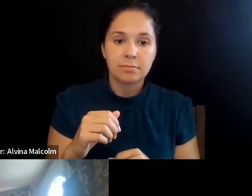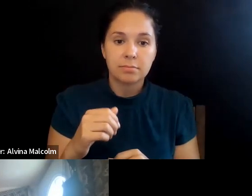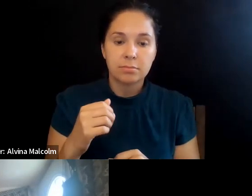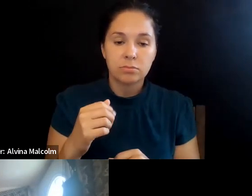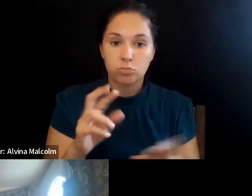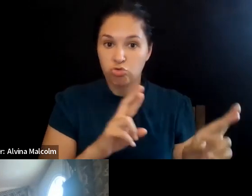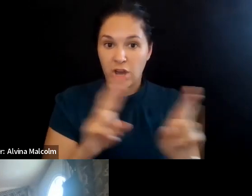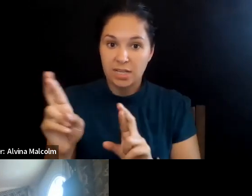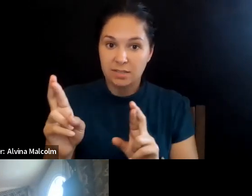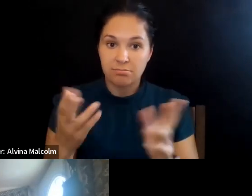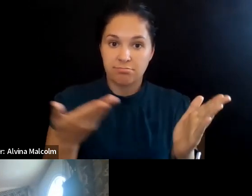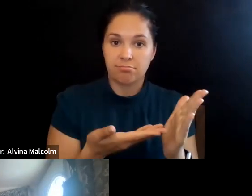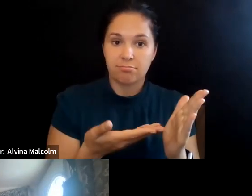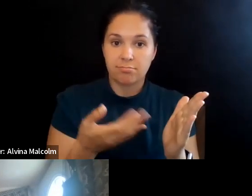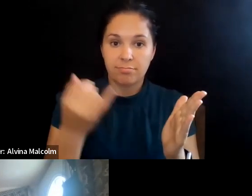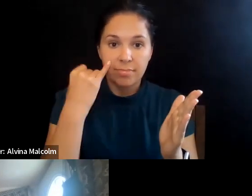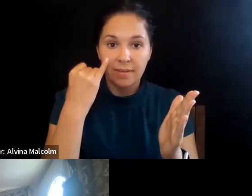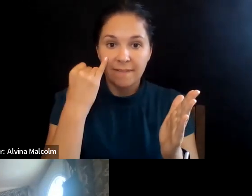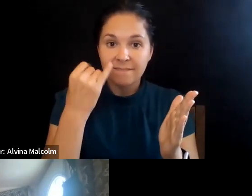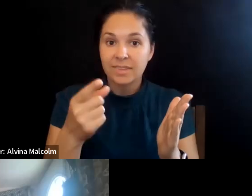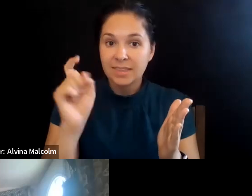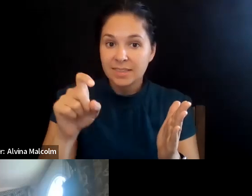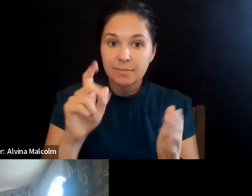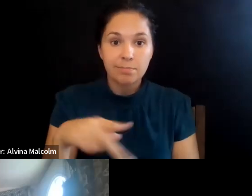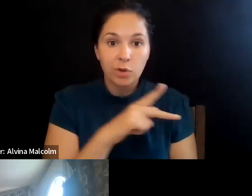plan A, B, and C. Perhaps having on